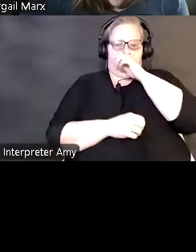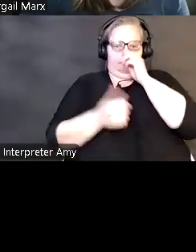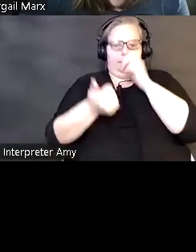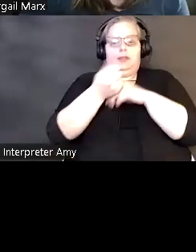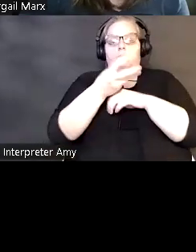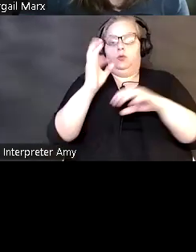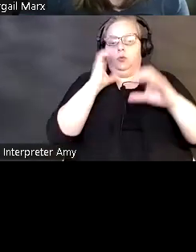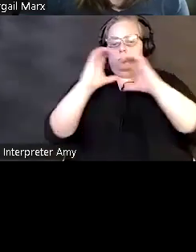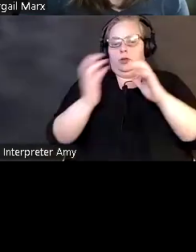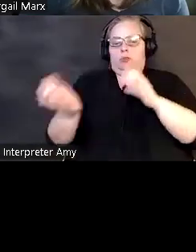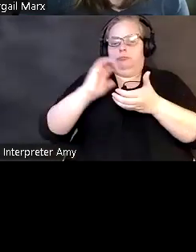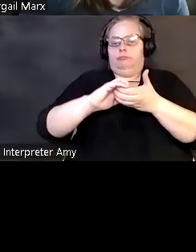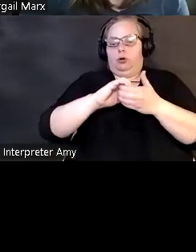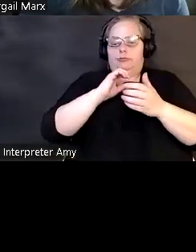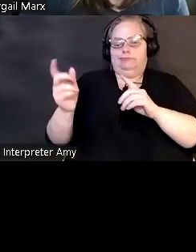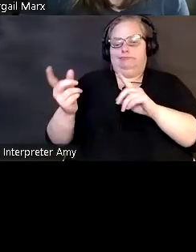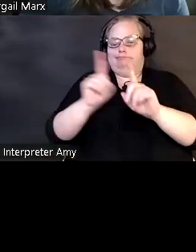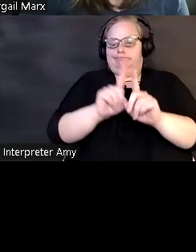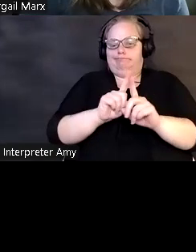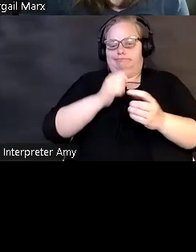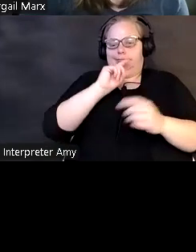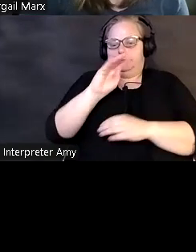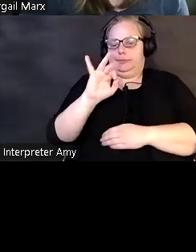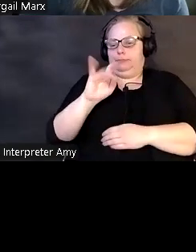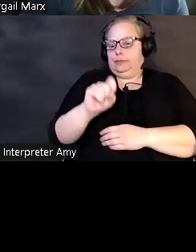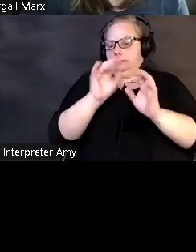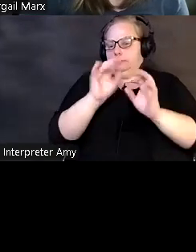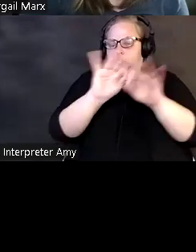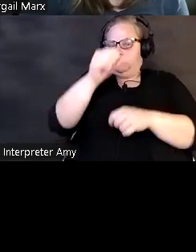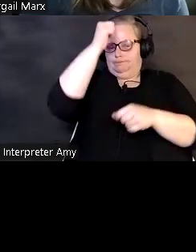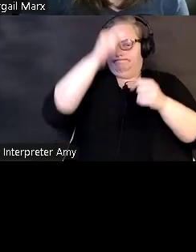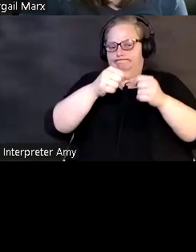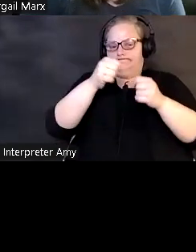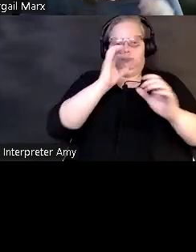but really important to keep in mind when you're talking to anyone who is using AAC, so whether